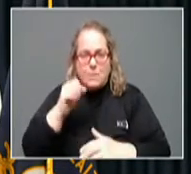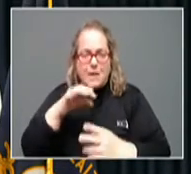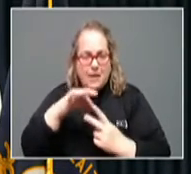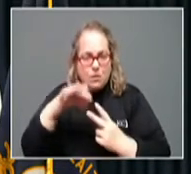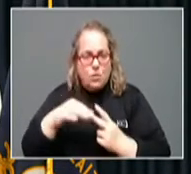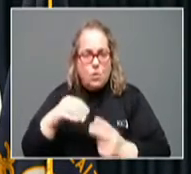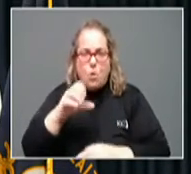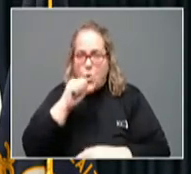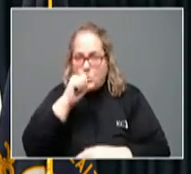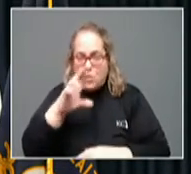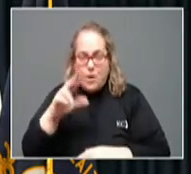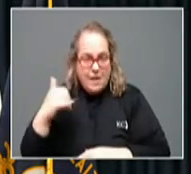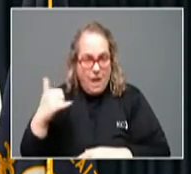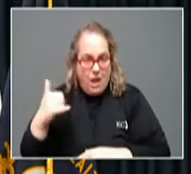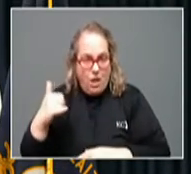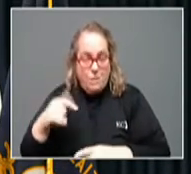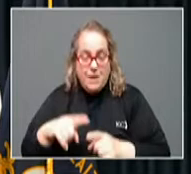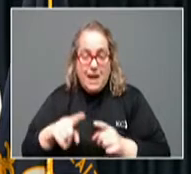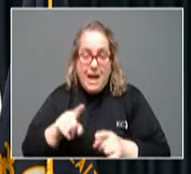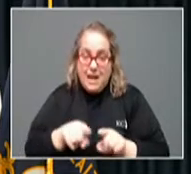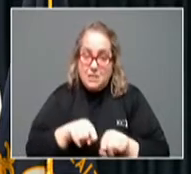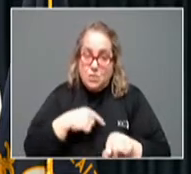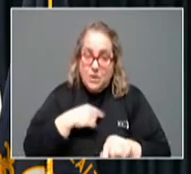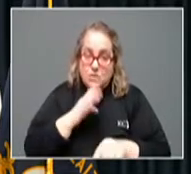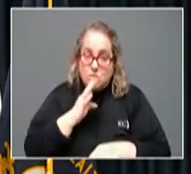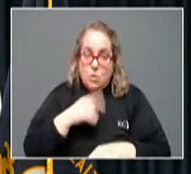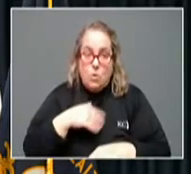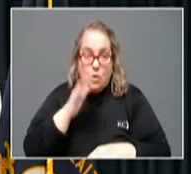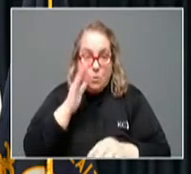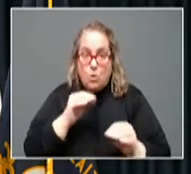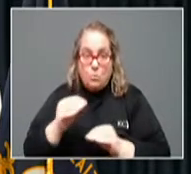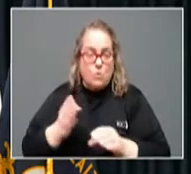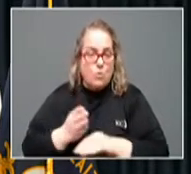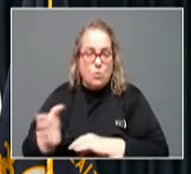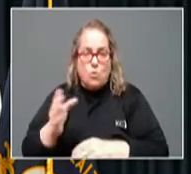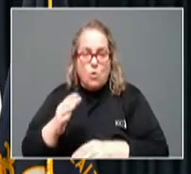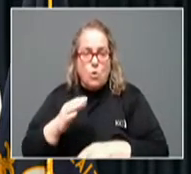were talking. We're gonna move through the orange really fast um with this one